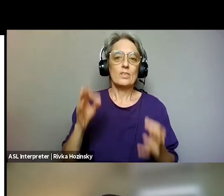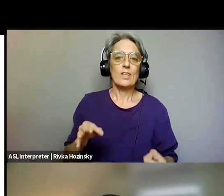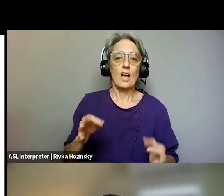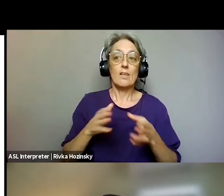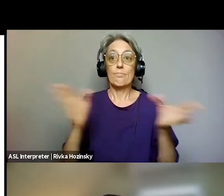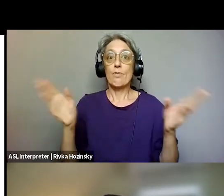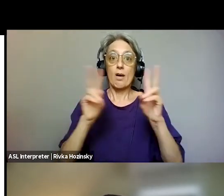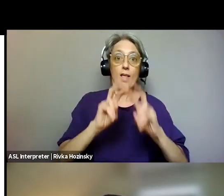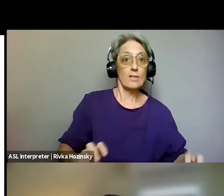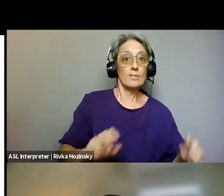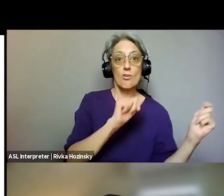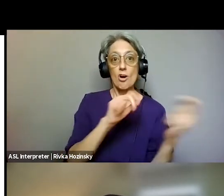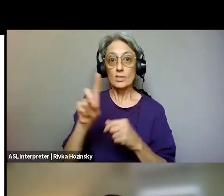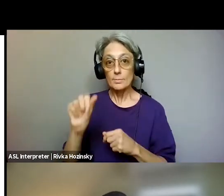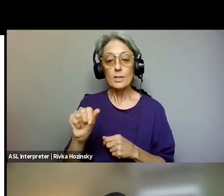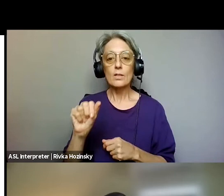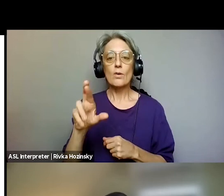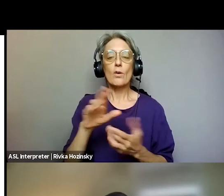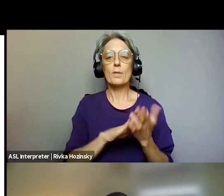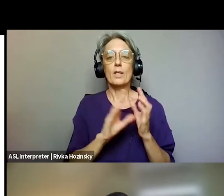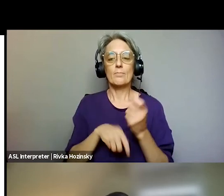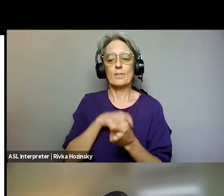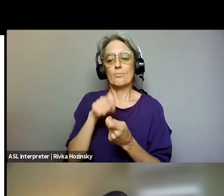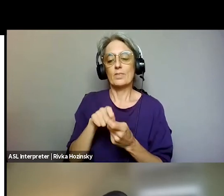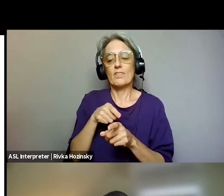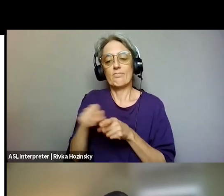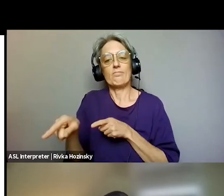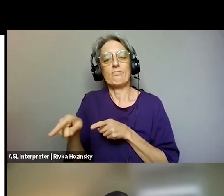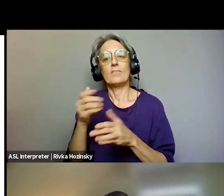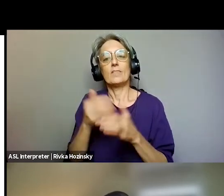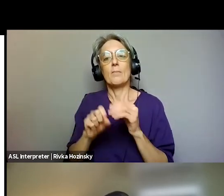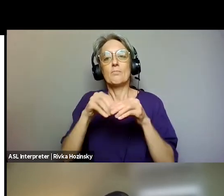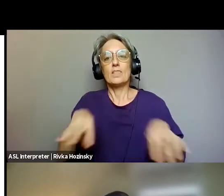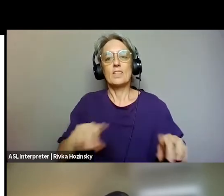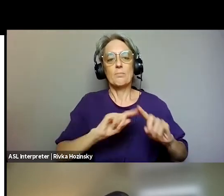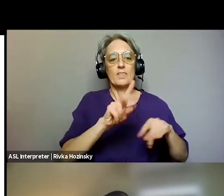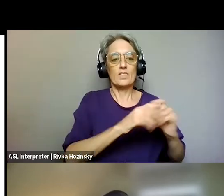all disabilities or be really more specific on certain subtypes. And I think it's important to